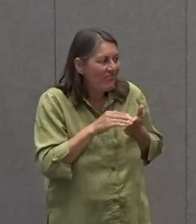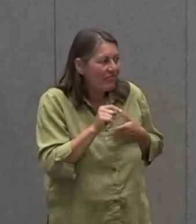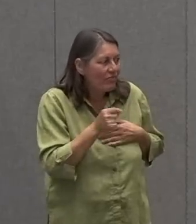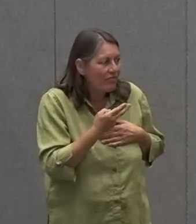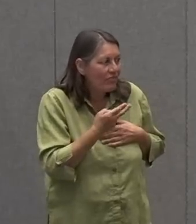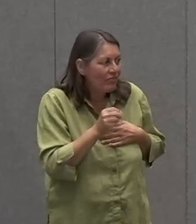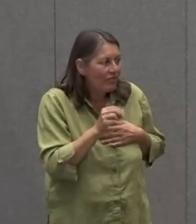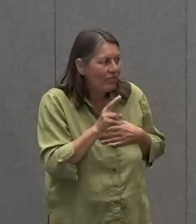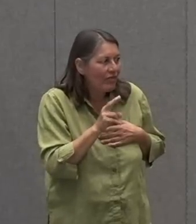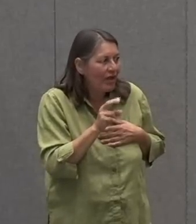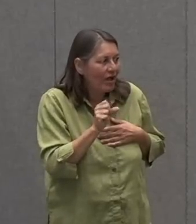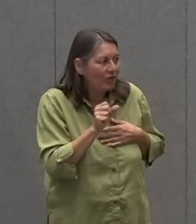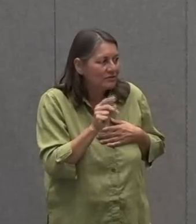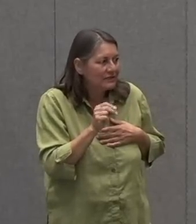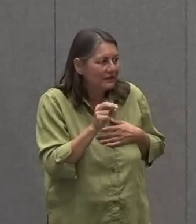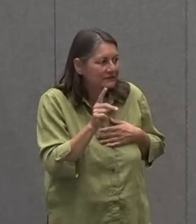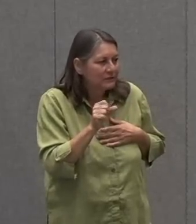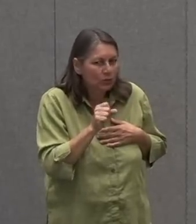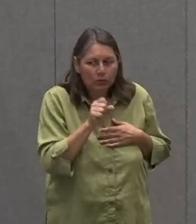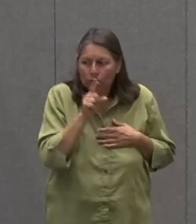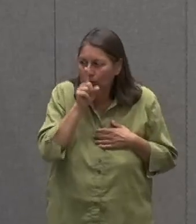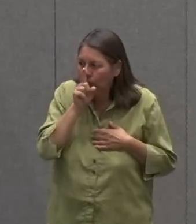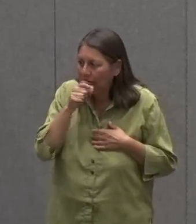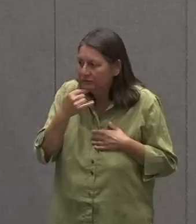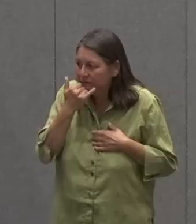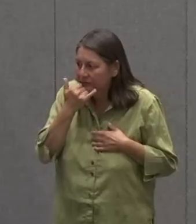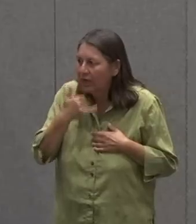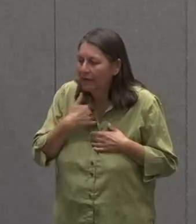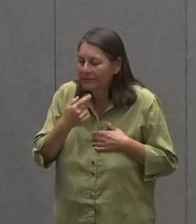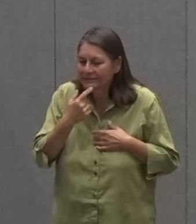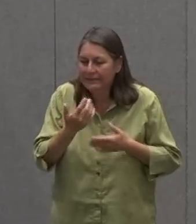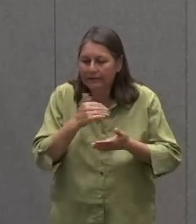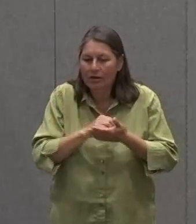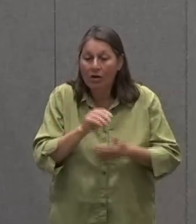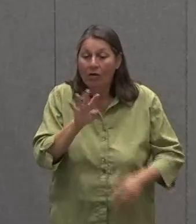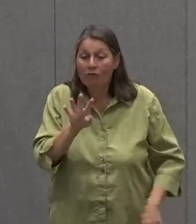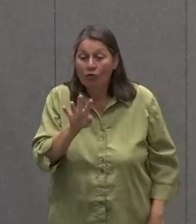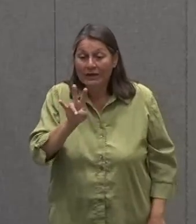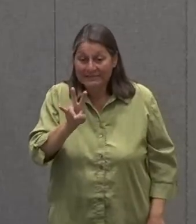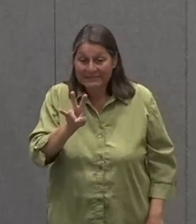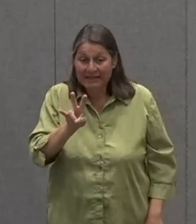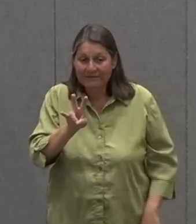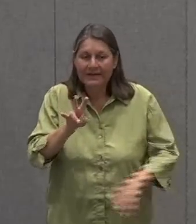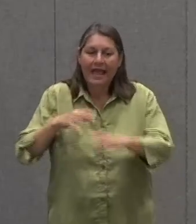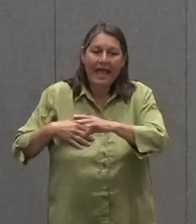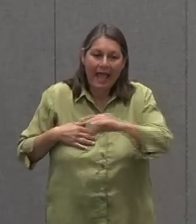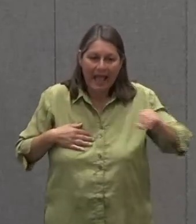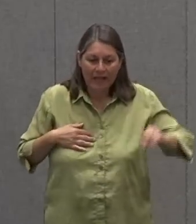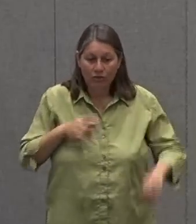Let me say that correctly. 47 and 125 thousandths.